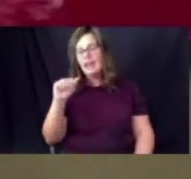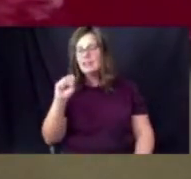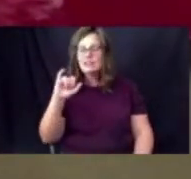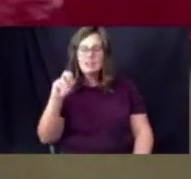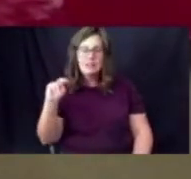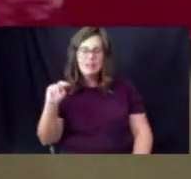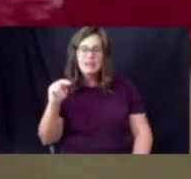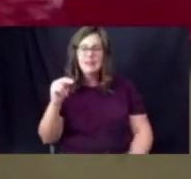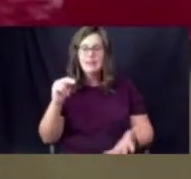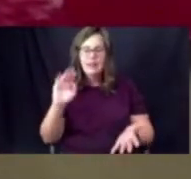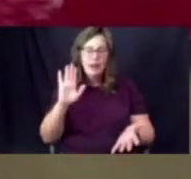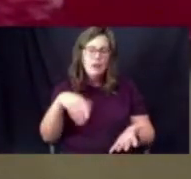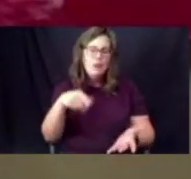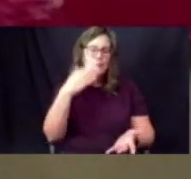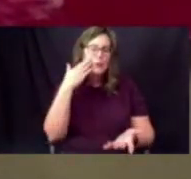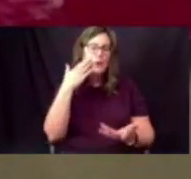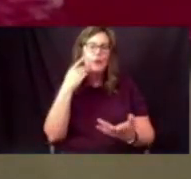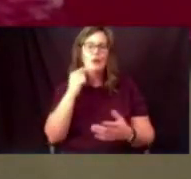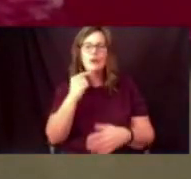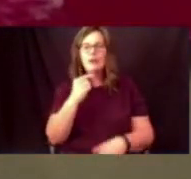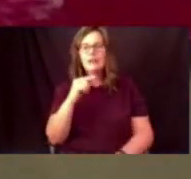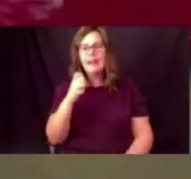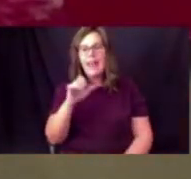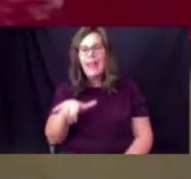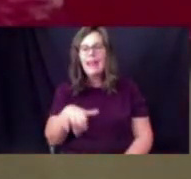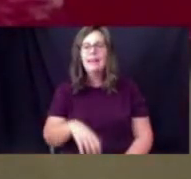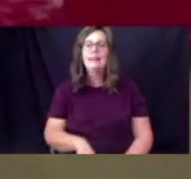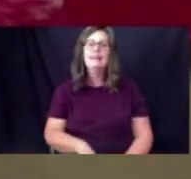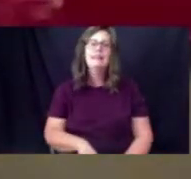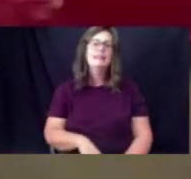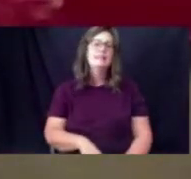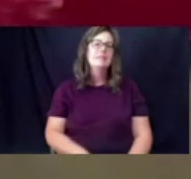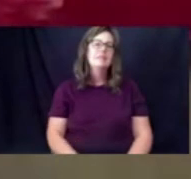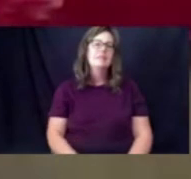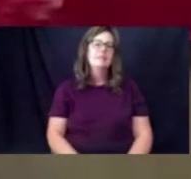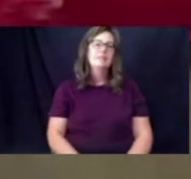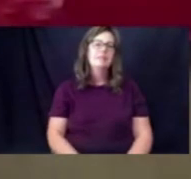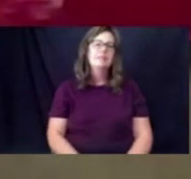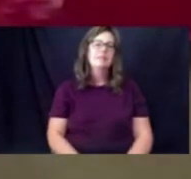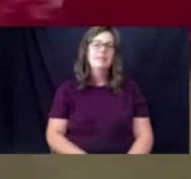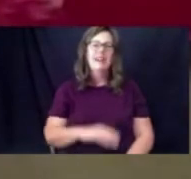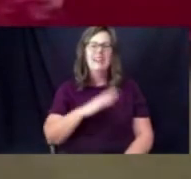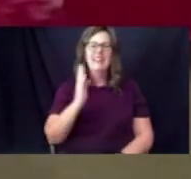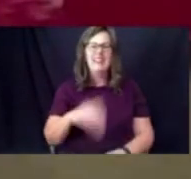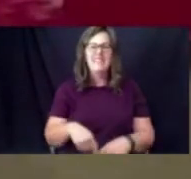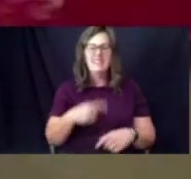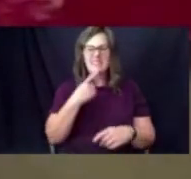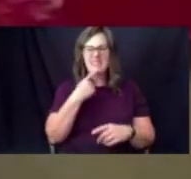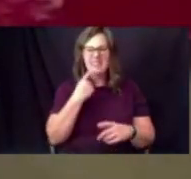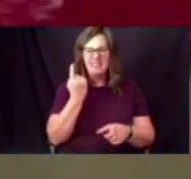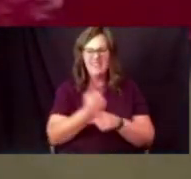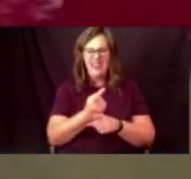you know you know you're gay uh uh i i can't pronounce it right but there is a term for